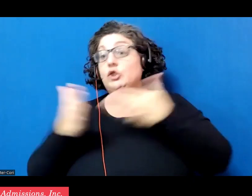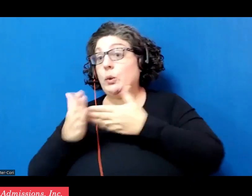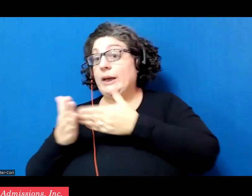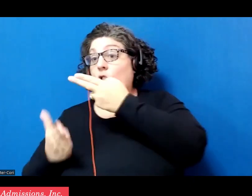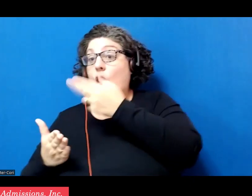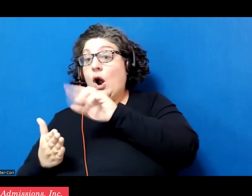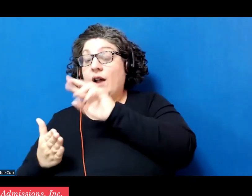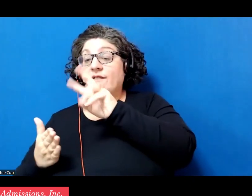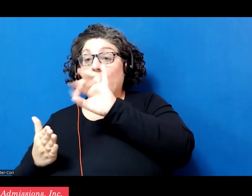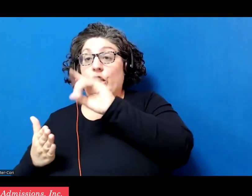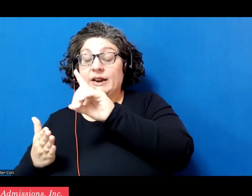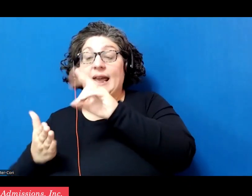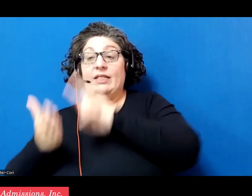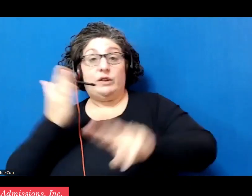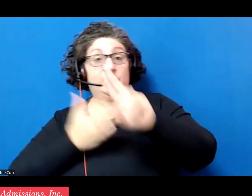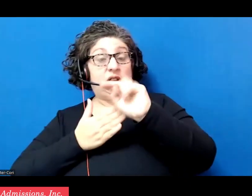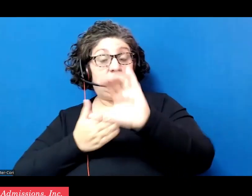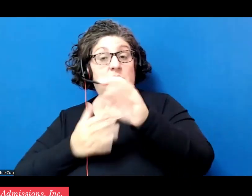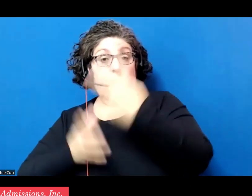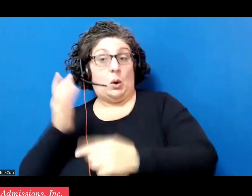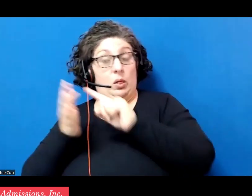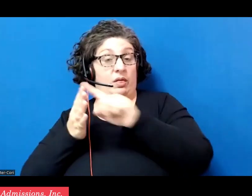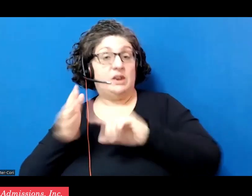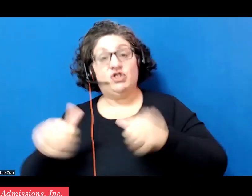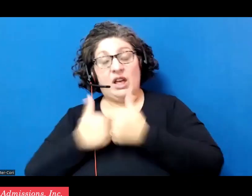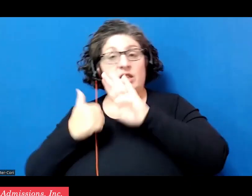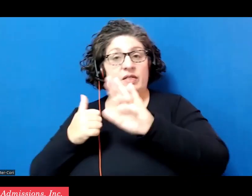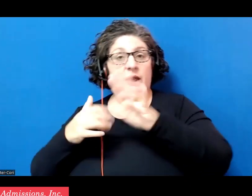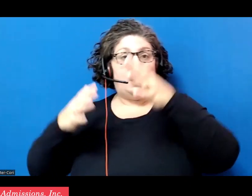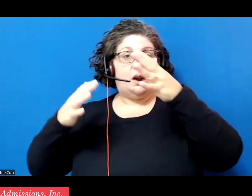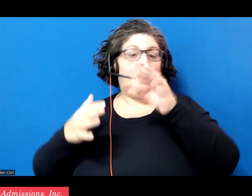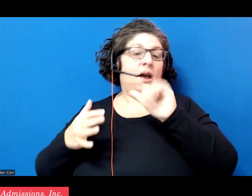and the University of North Carolina challenging their affirmative action program.